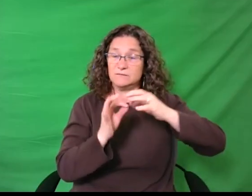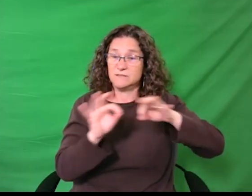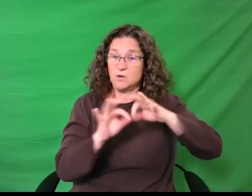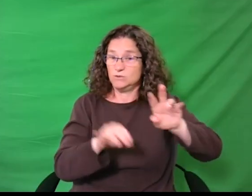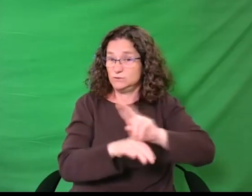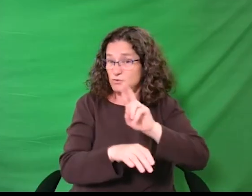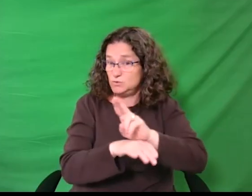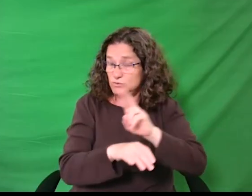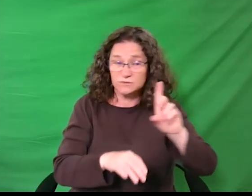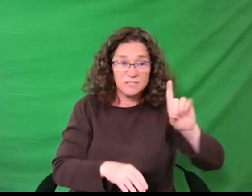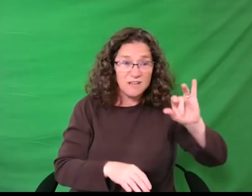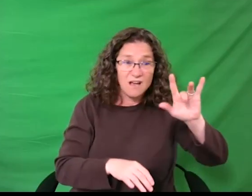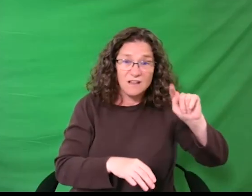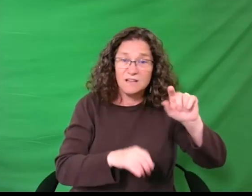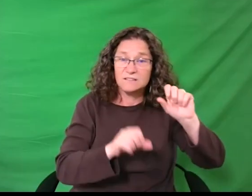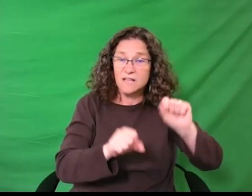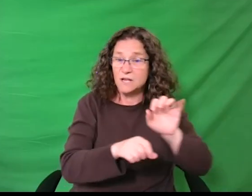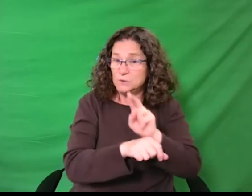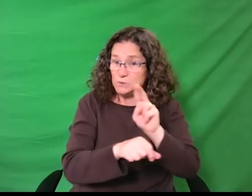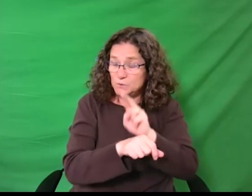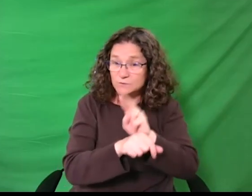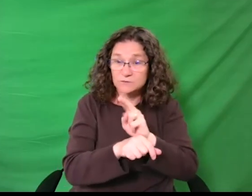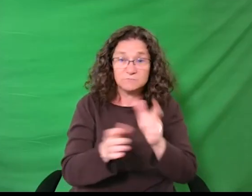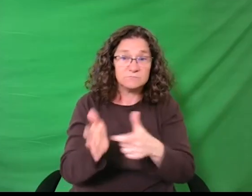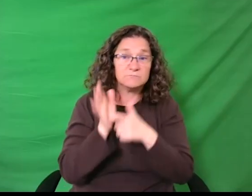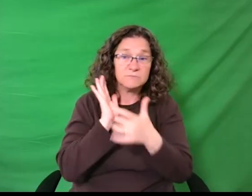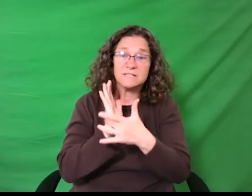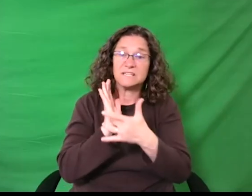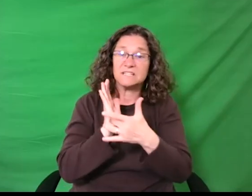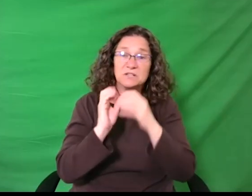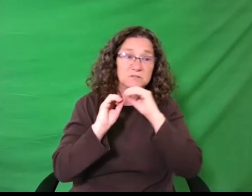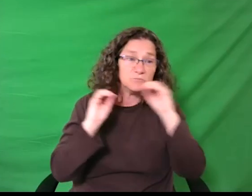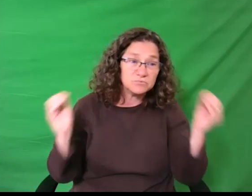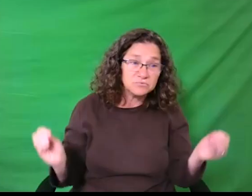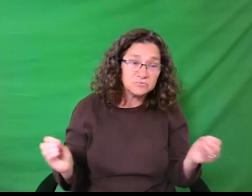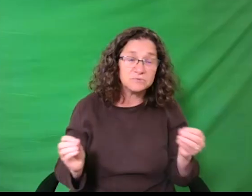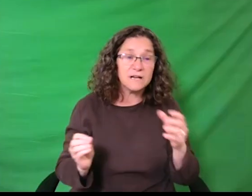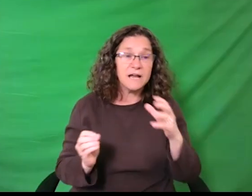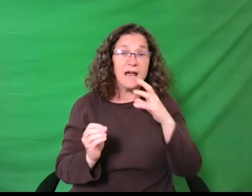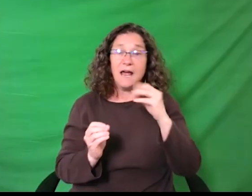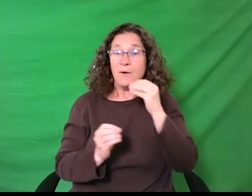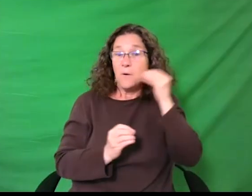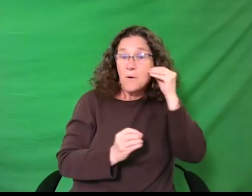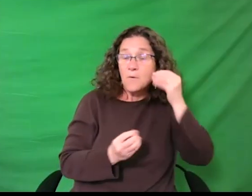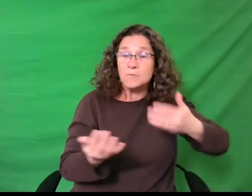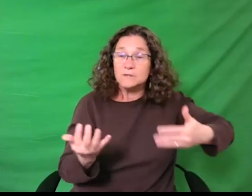and can be used without technology. And it can be used both in homes and social environments.